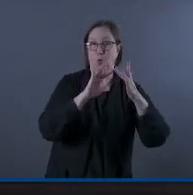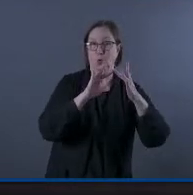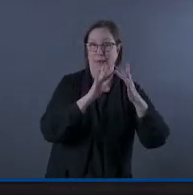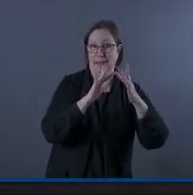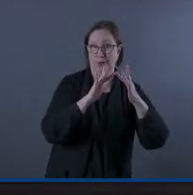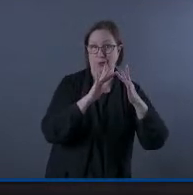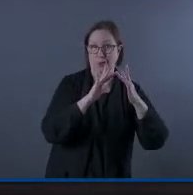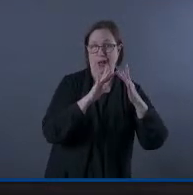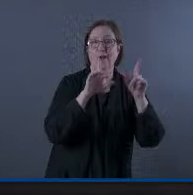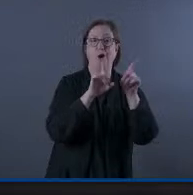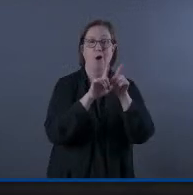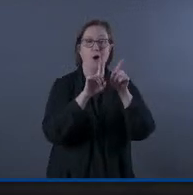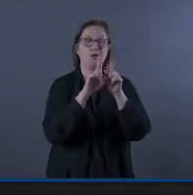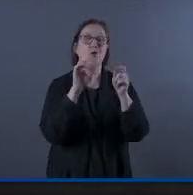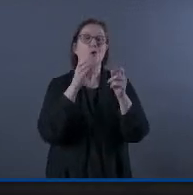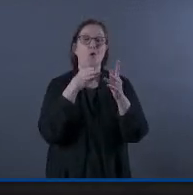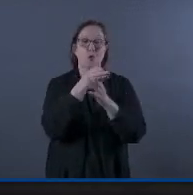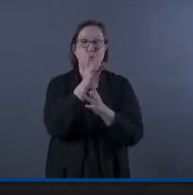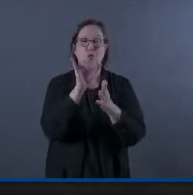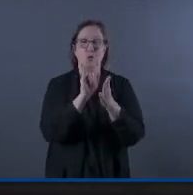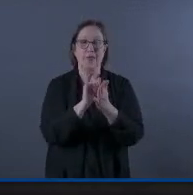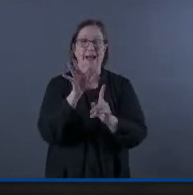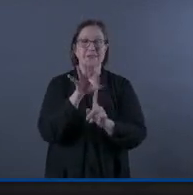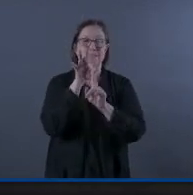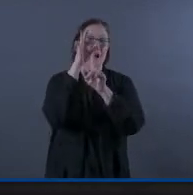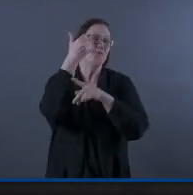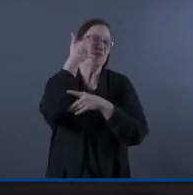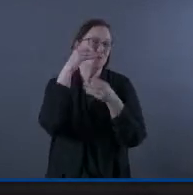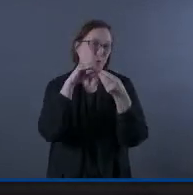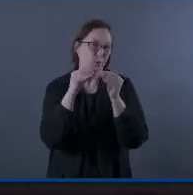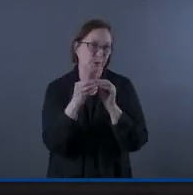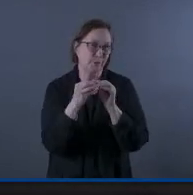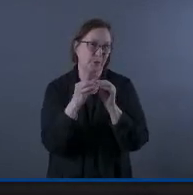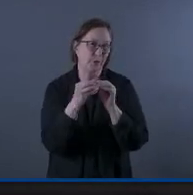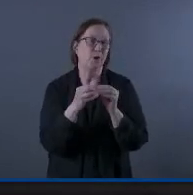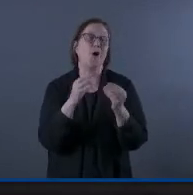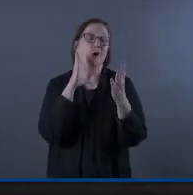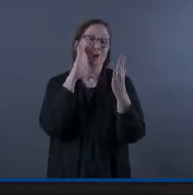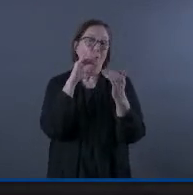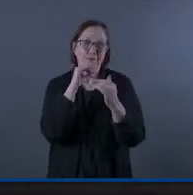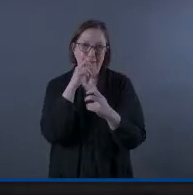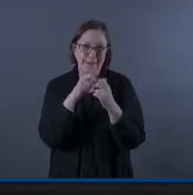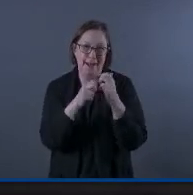So it shouldn't be a problem to get our clinics. It definitely was for a couple of days right away